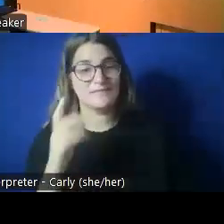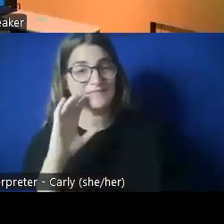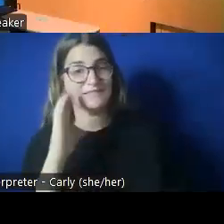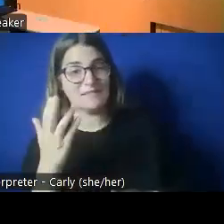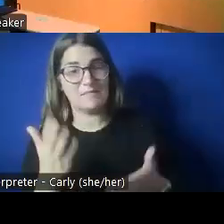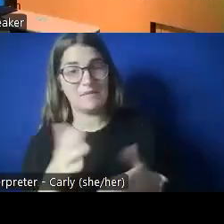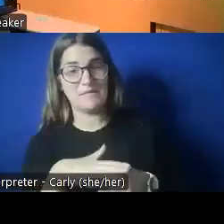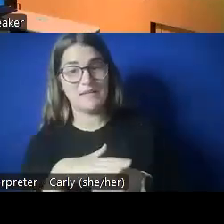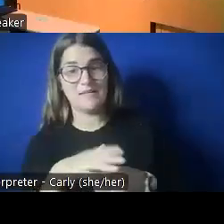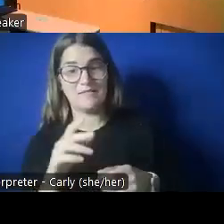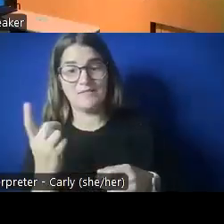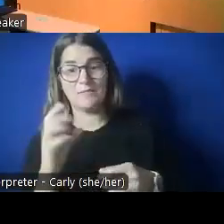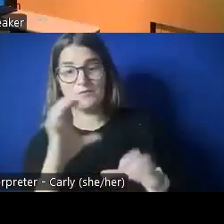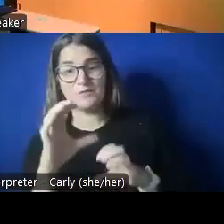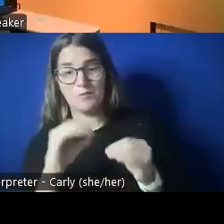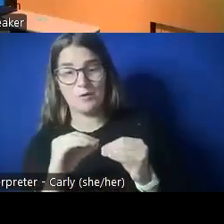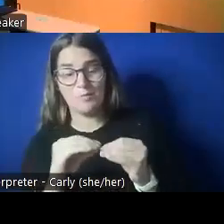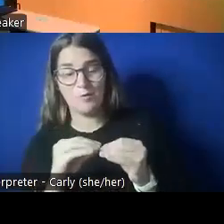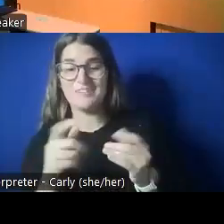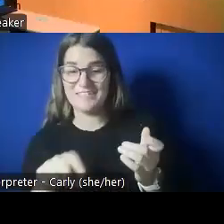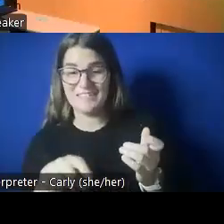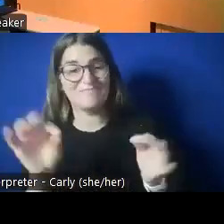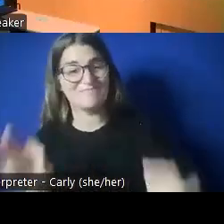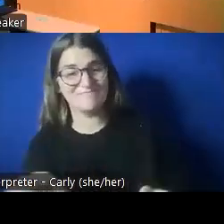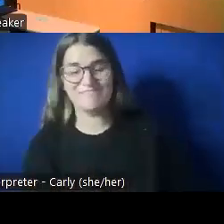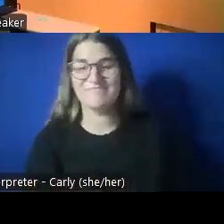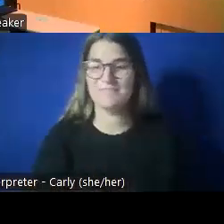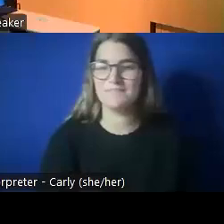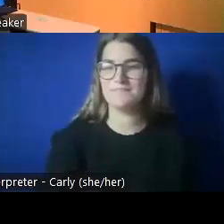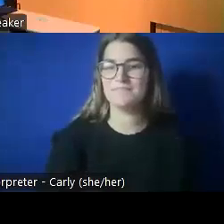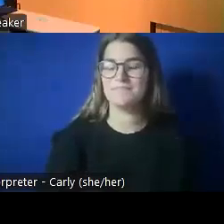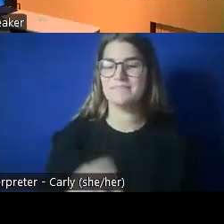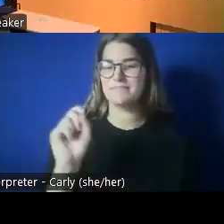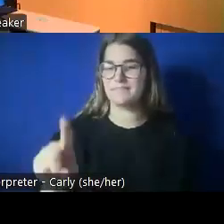explore more definitely a need what supports are there for children who have witnessed